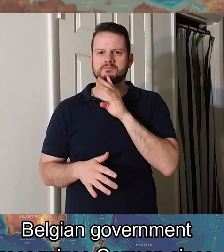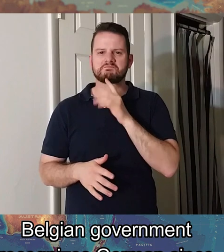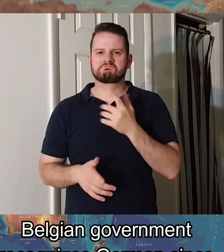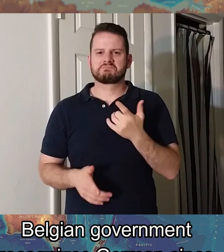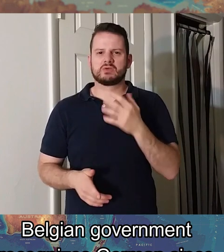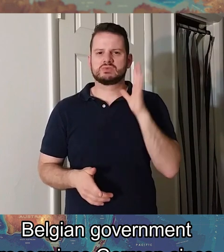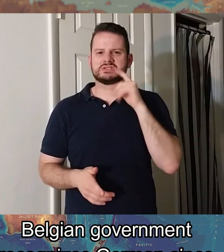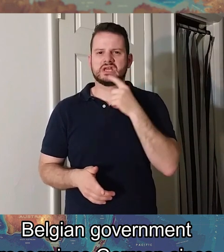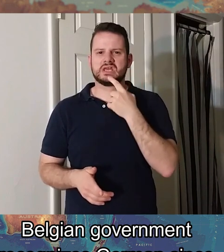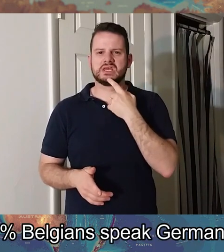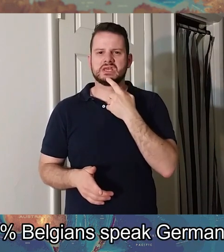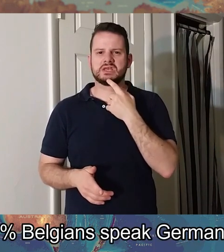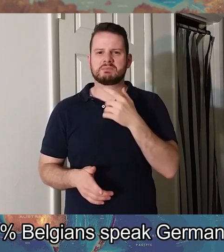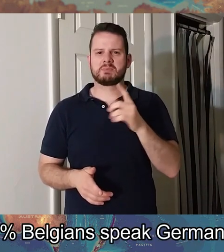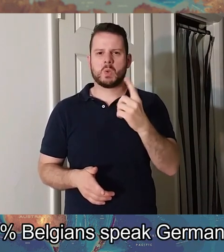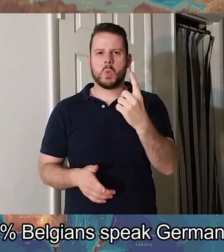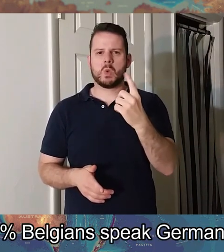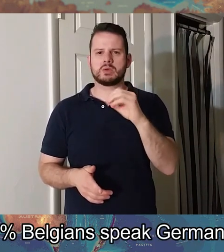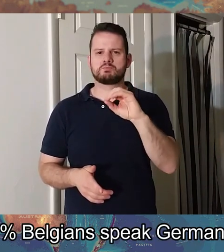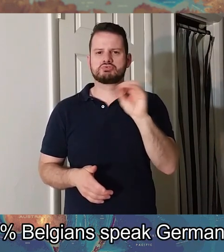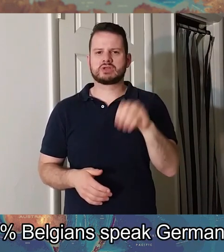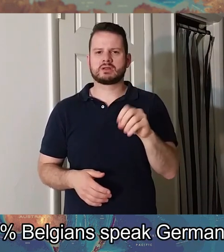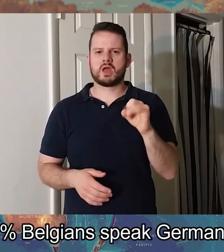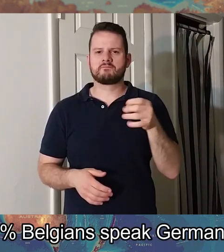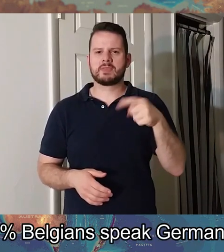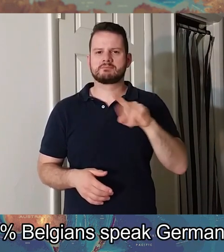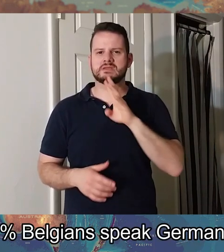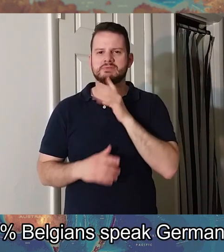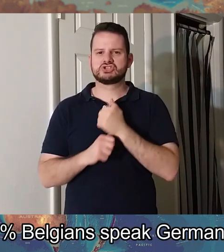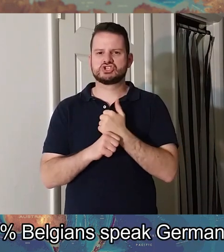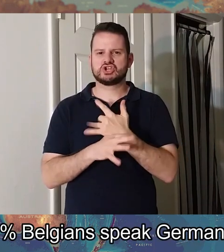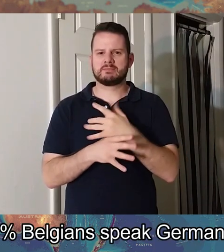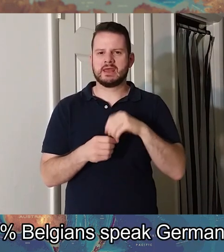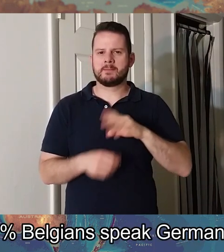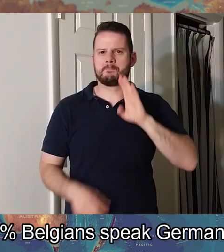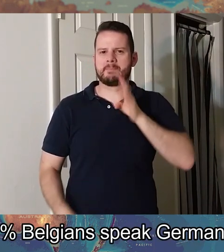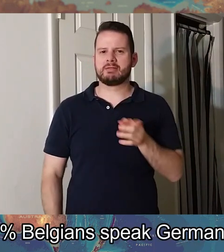I would say 1% of people speak German in Belgium.